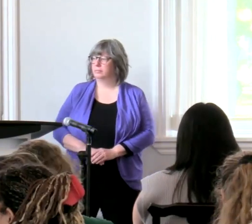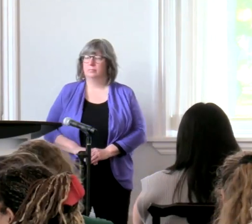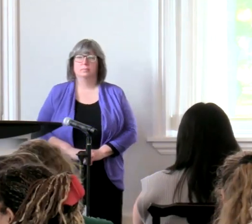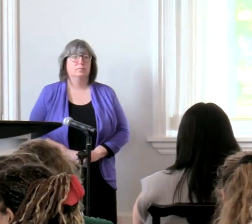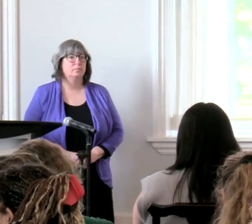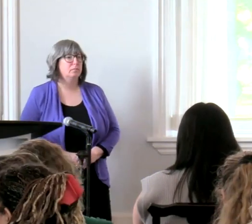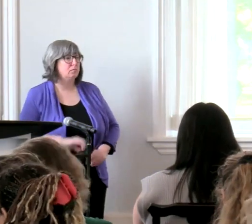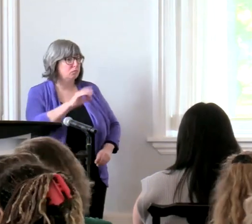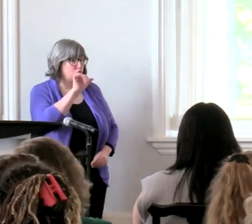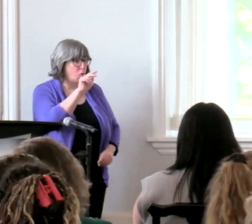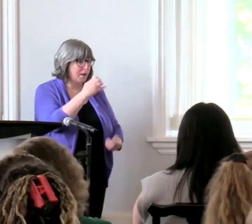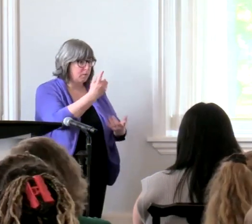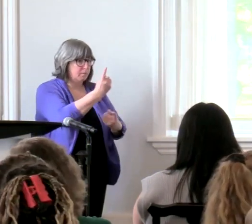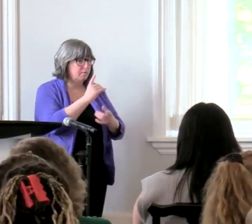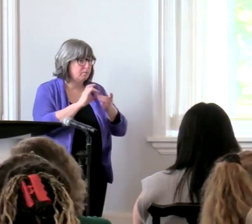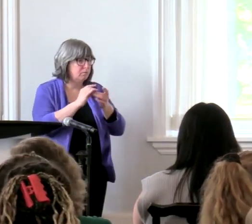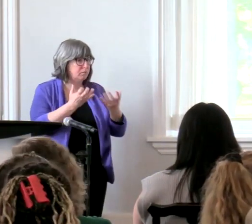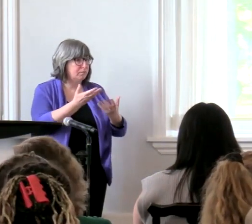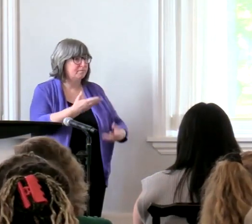Joanne, would you like to come up and say a few words?